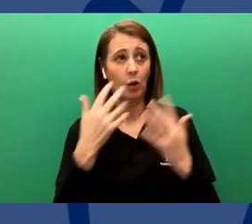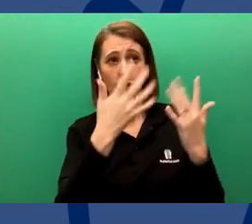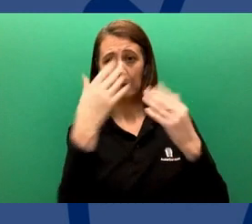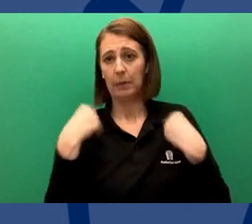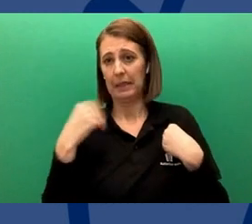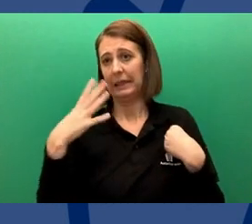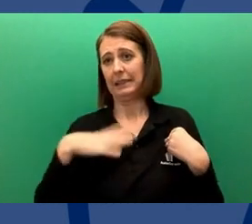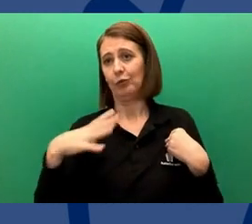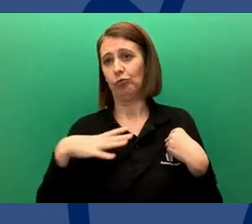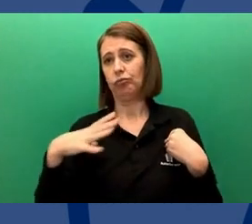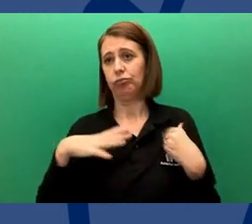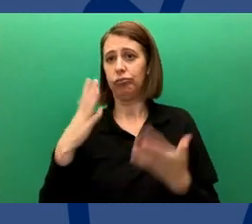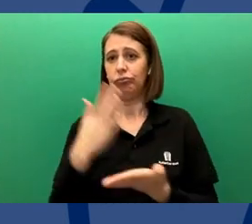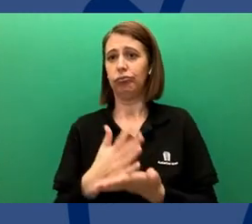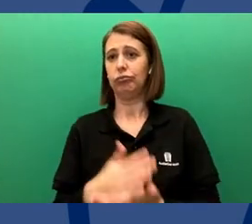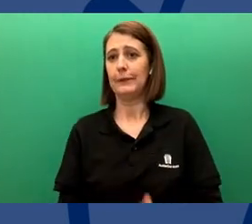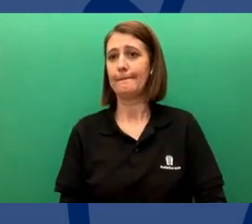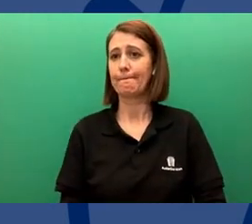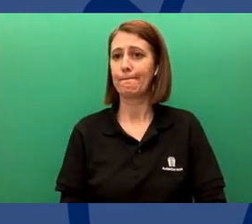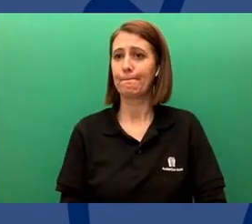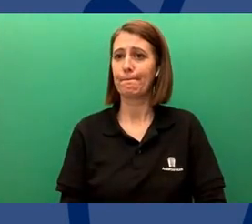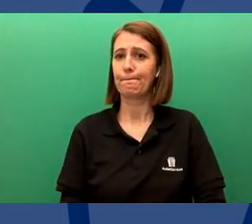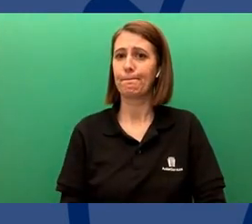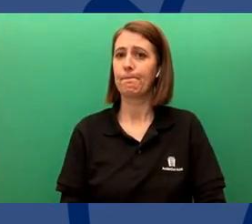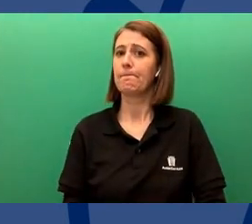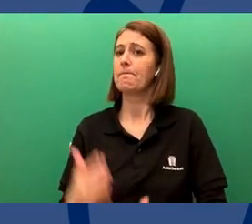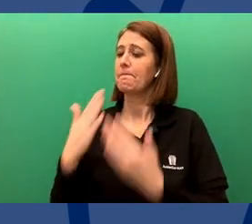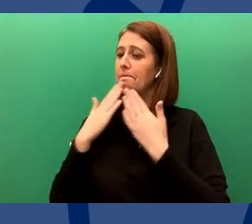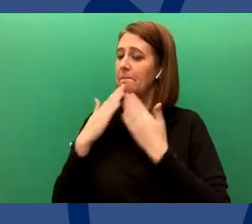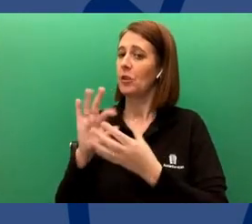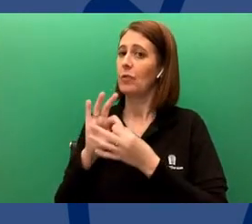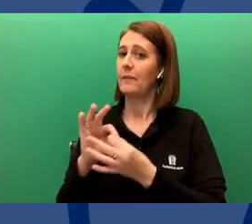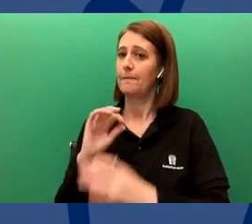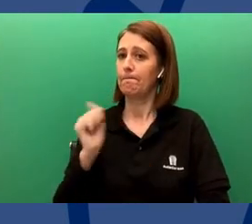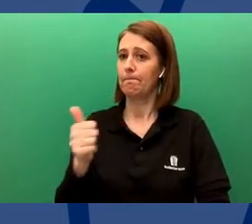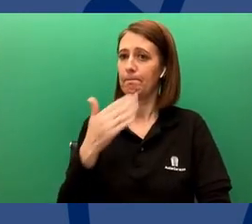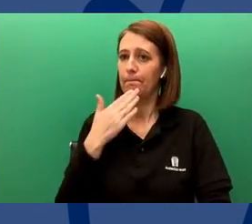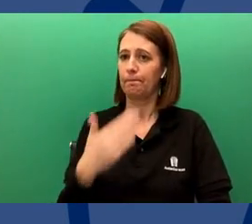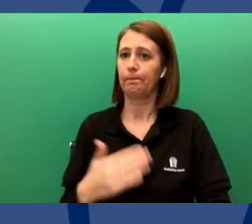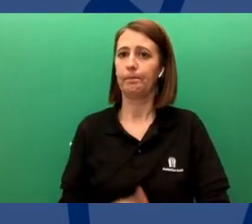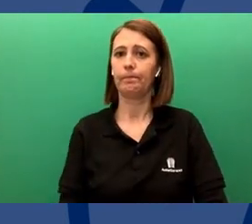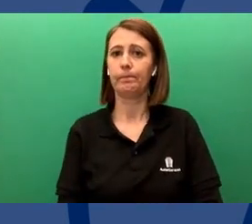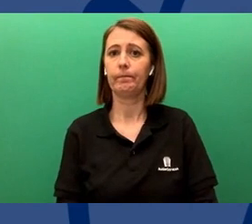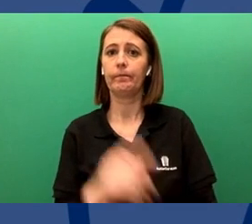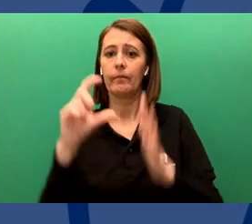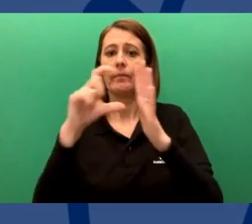Thanks, Michael. Some great relevant points there. David, did you want to say anything?